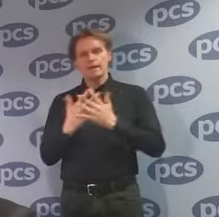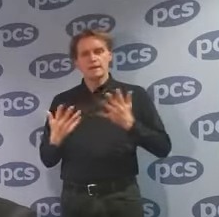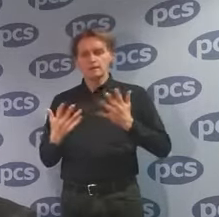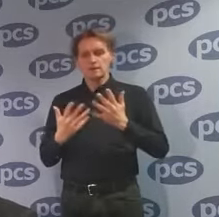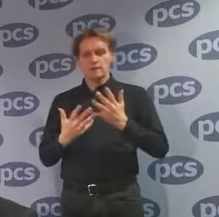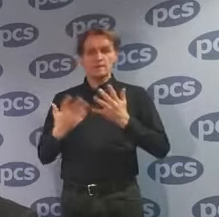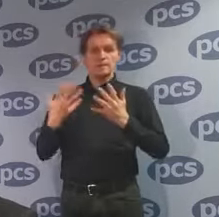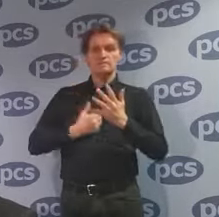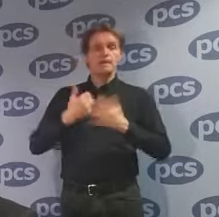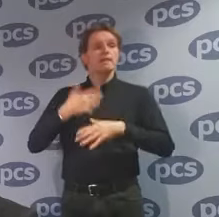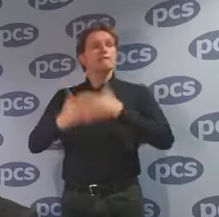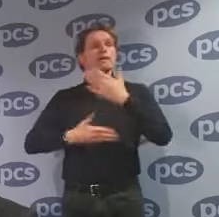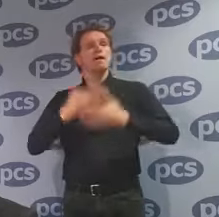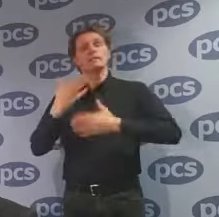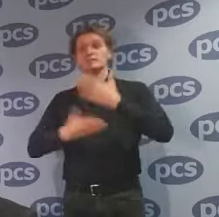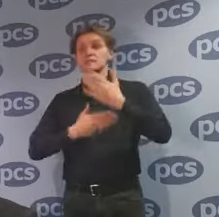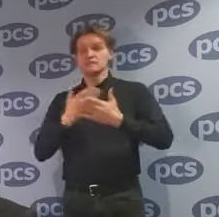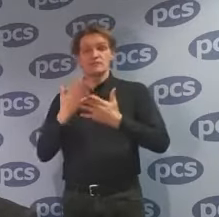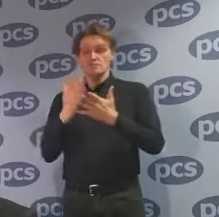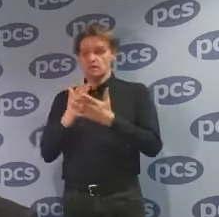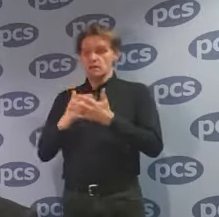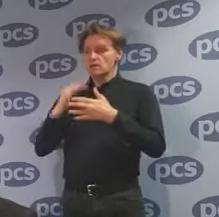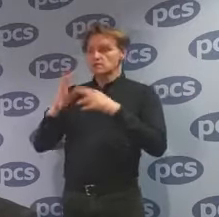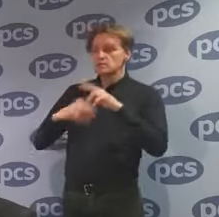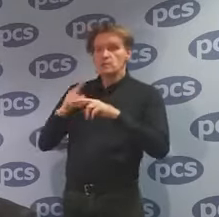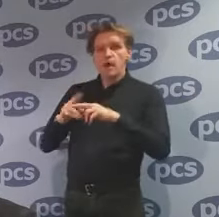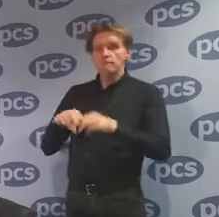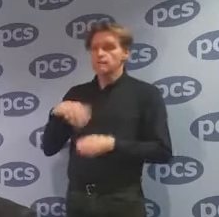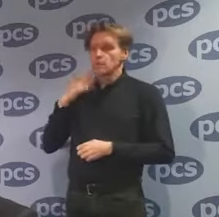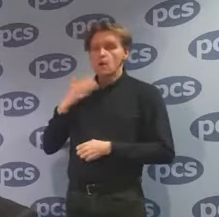against the department where there are staff shortages and where we actually